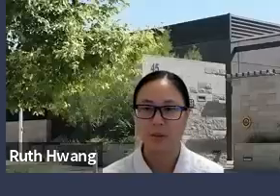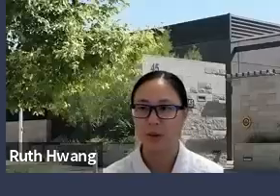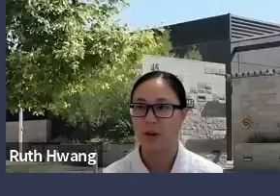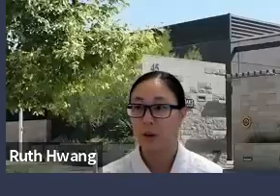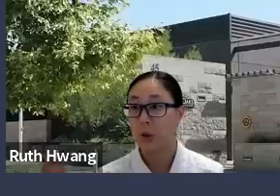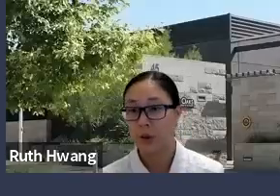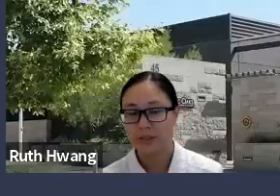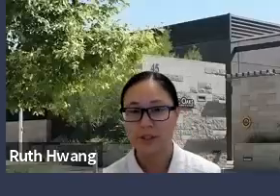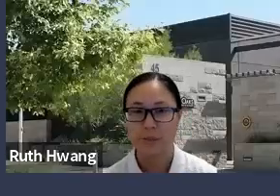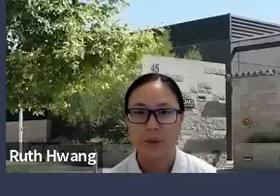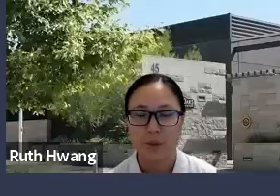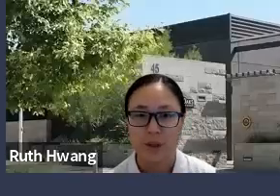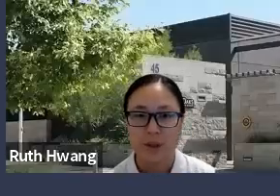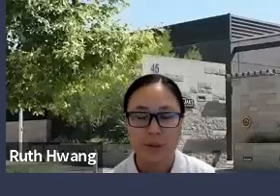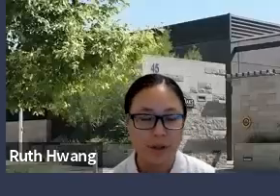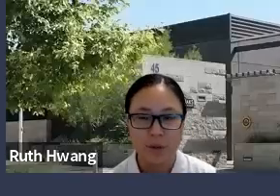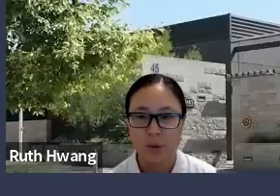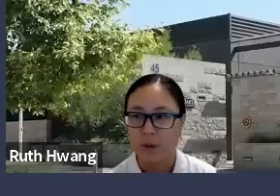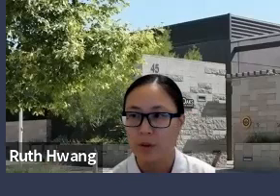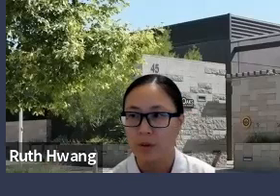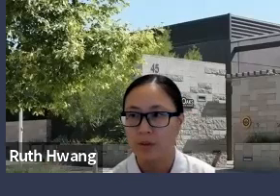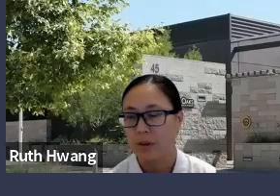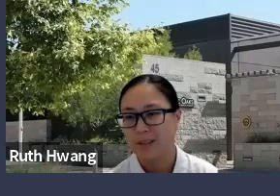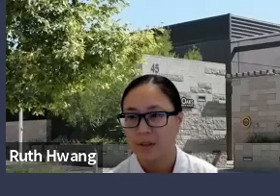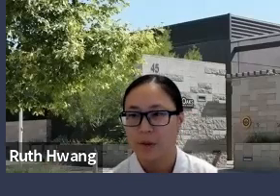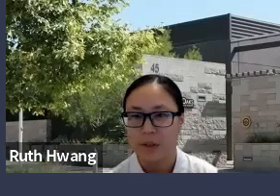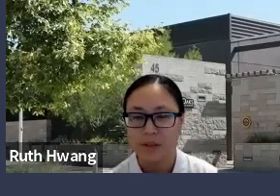we're called a learning center, but a lot of the work that we do is writing-center focused.